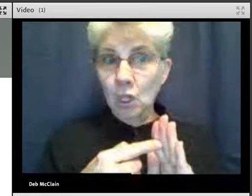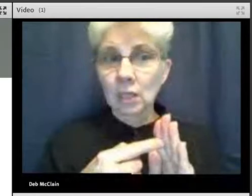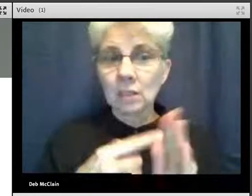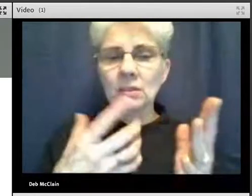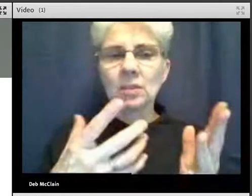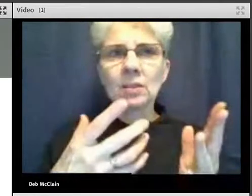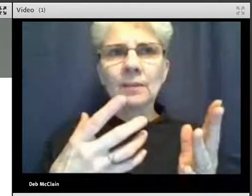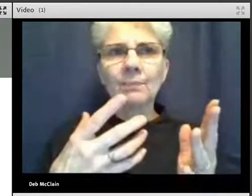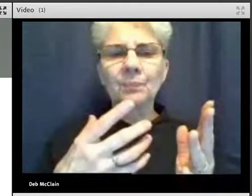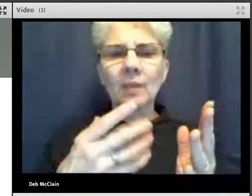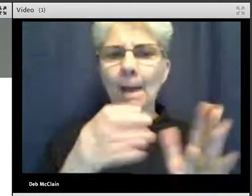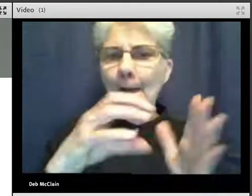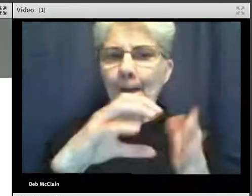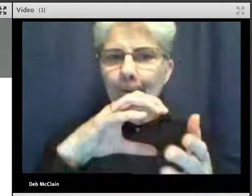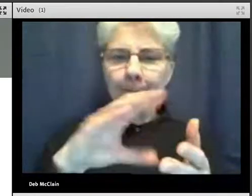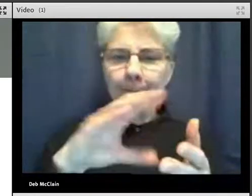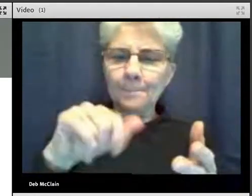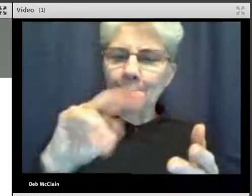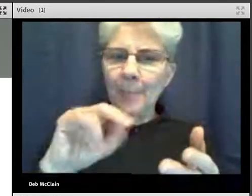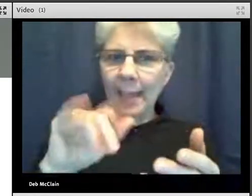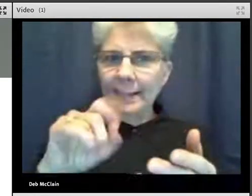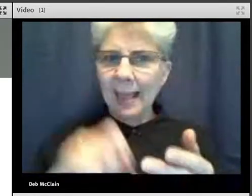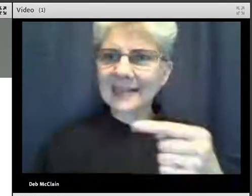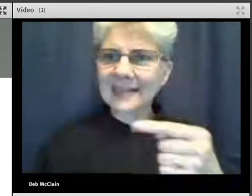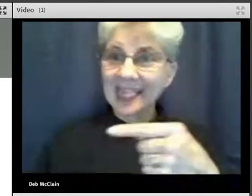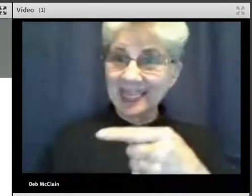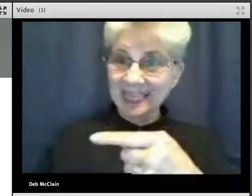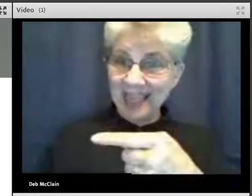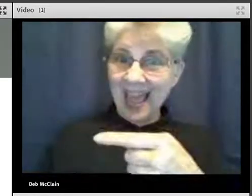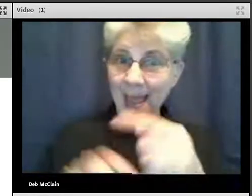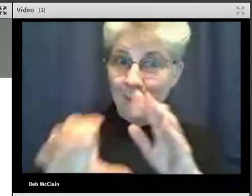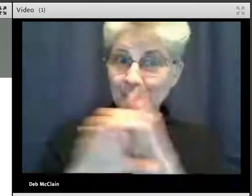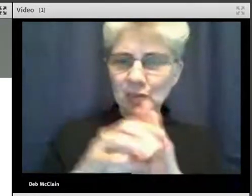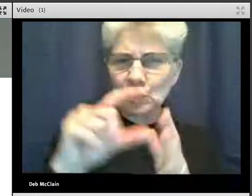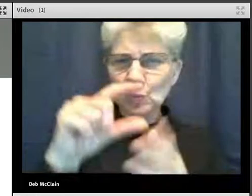For example, pancakes. This image here,